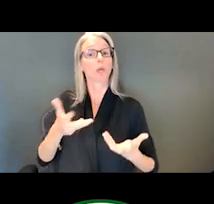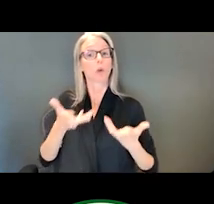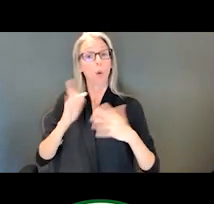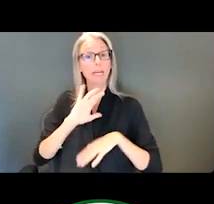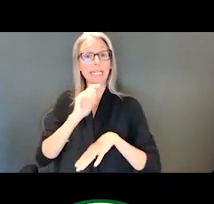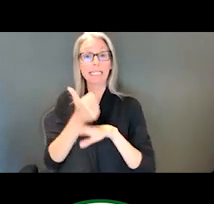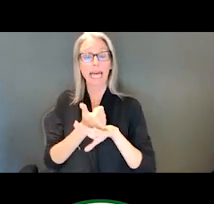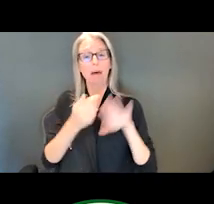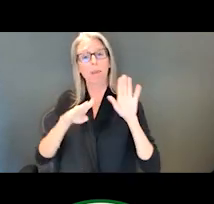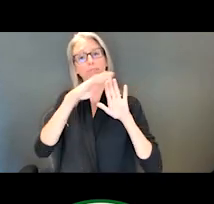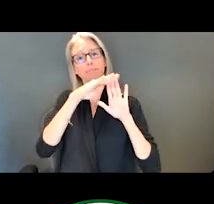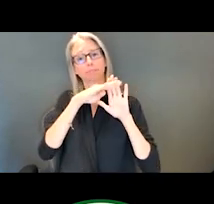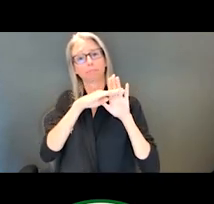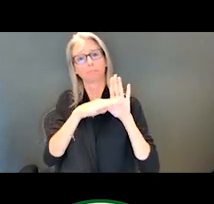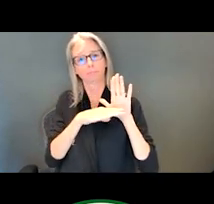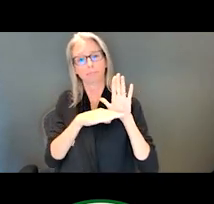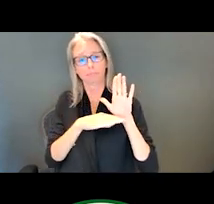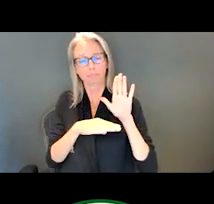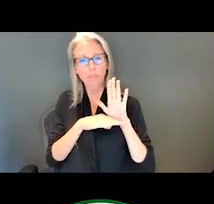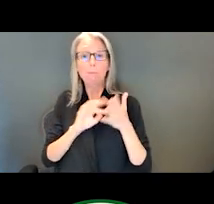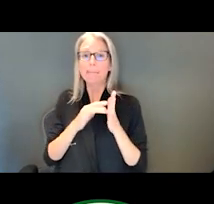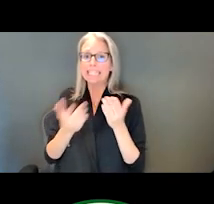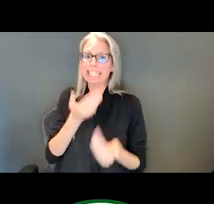So for those who are interested in sharing your contact details, there is going to be